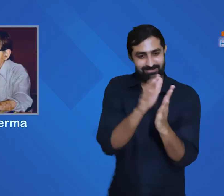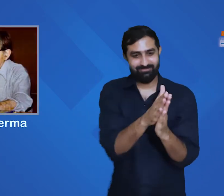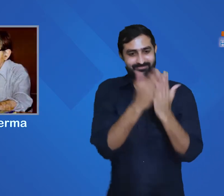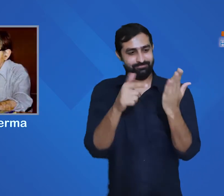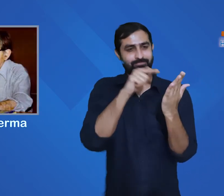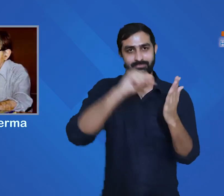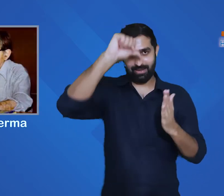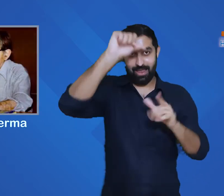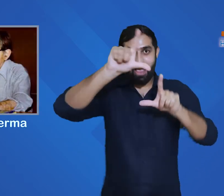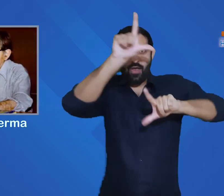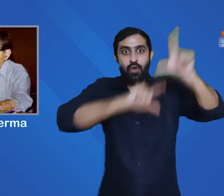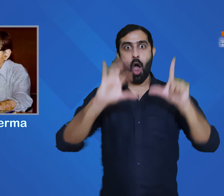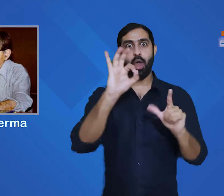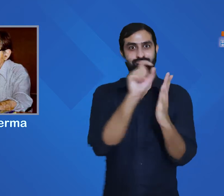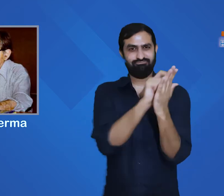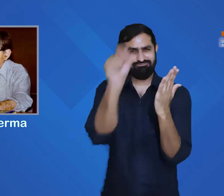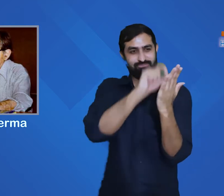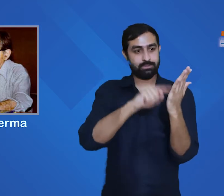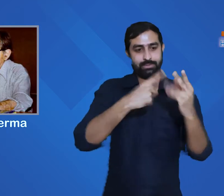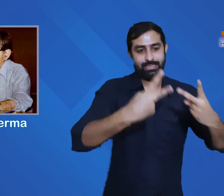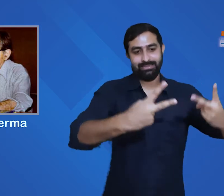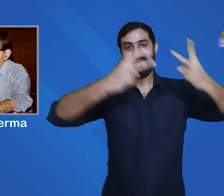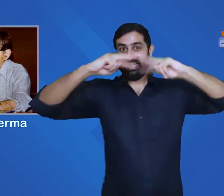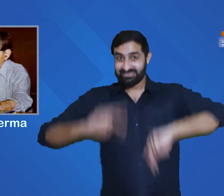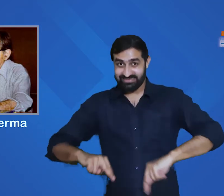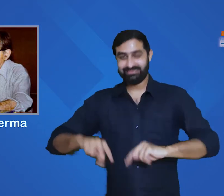This work is very significant as an Indian work in translation